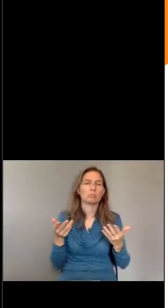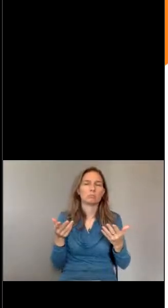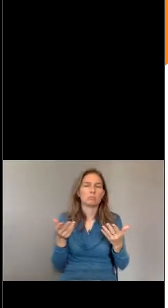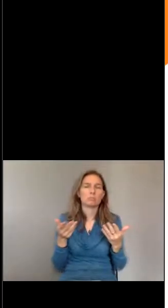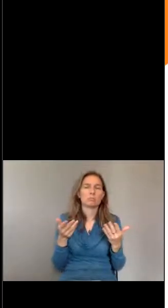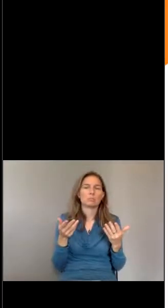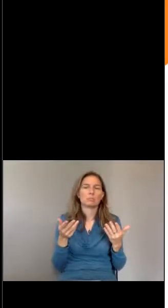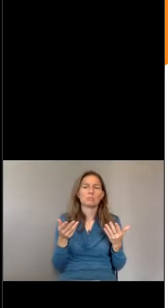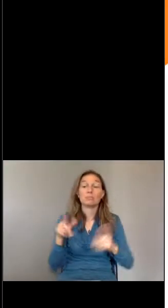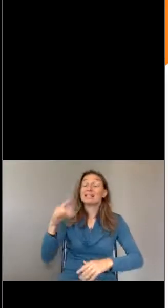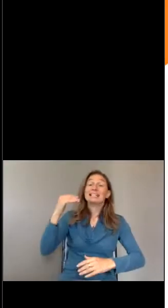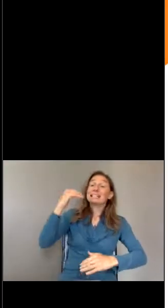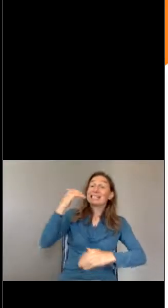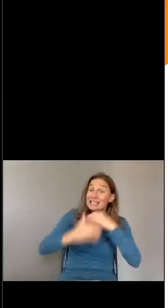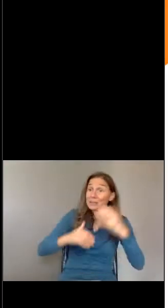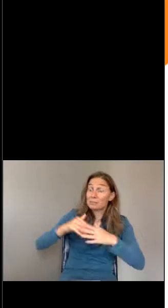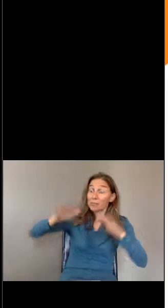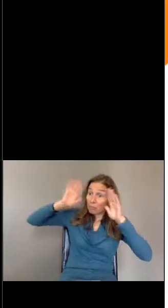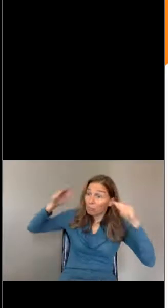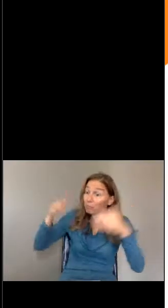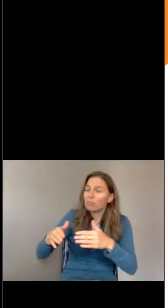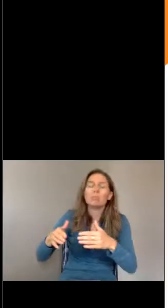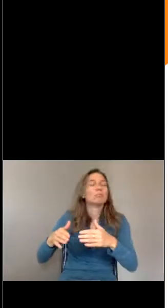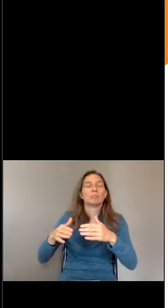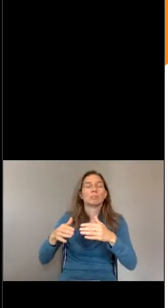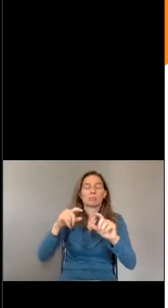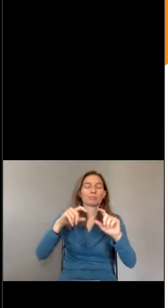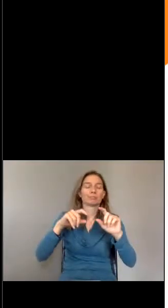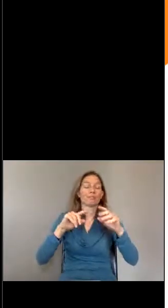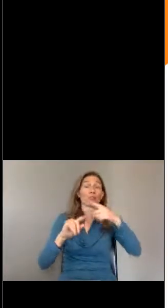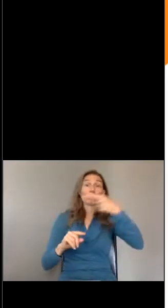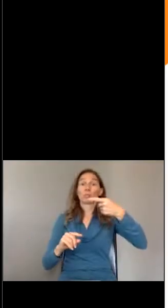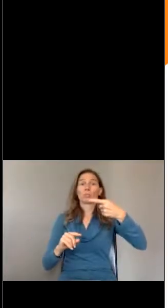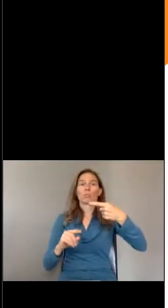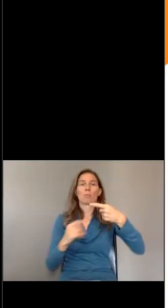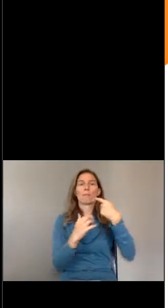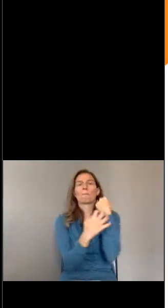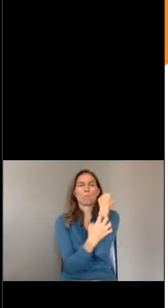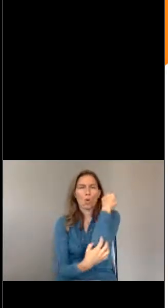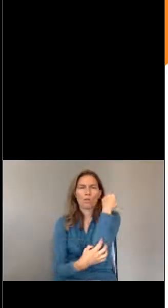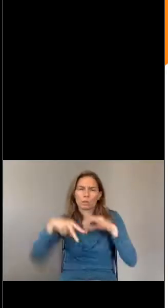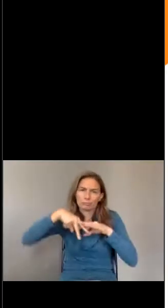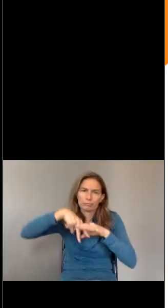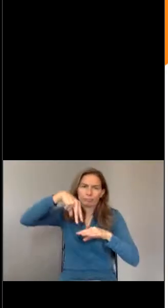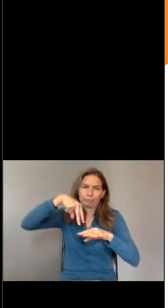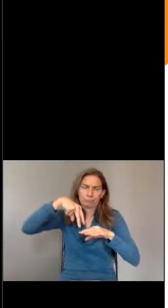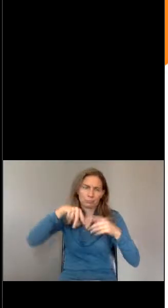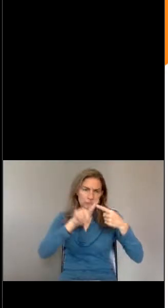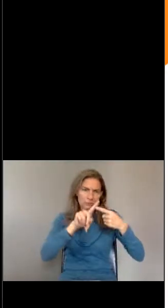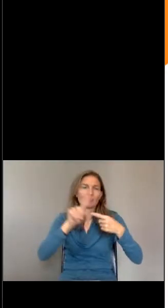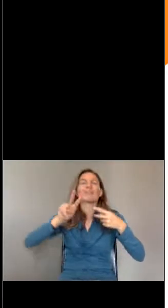to be addressed so disability comes as second. So as Morgon and Dan said people with disabilities